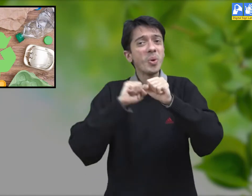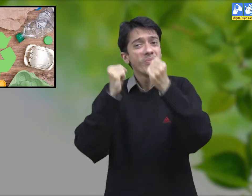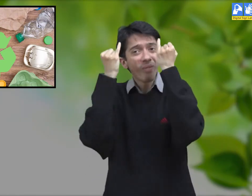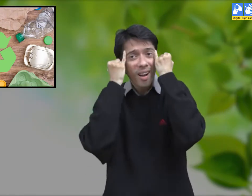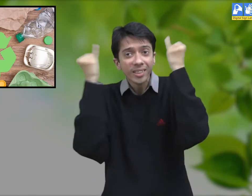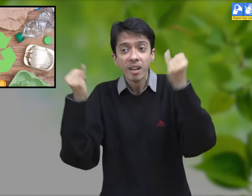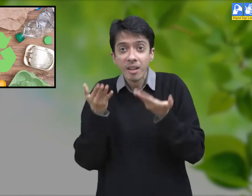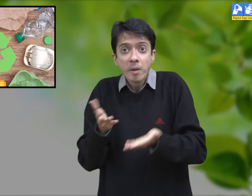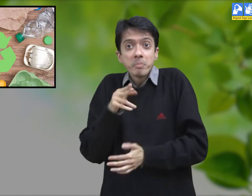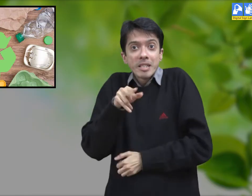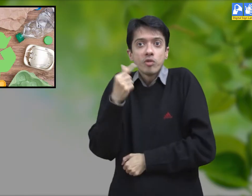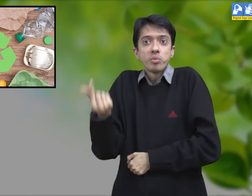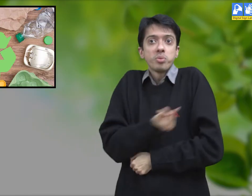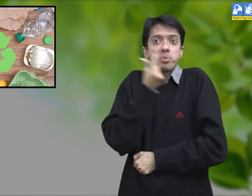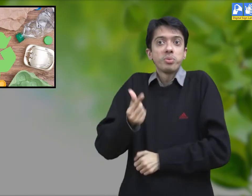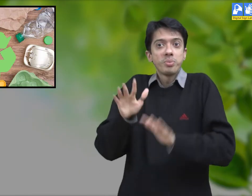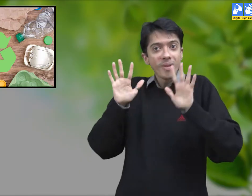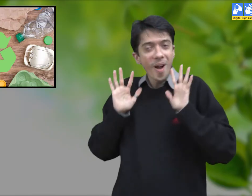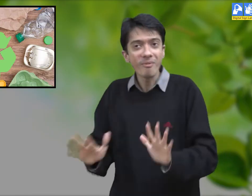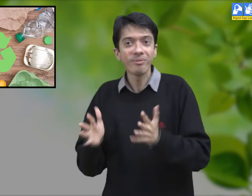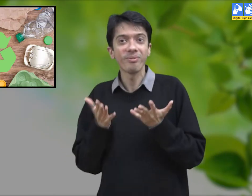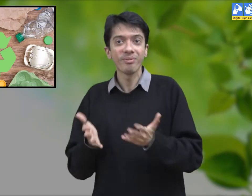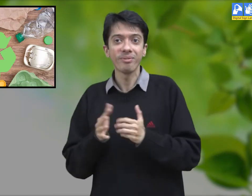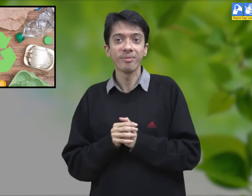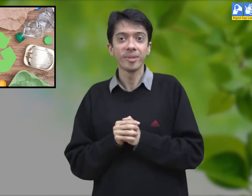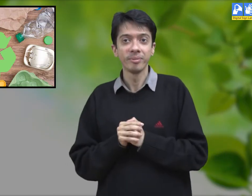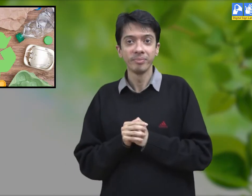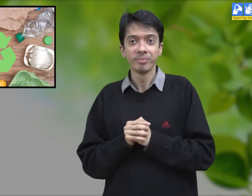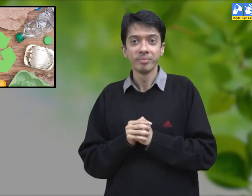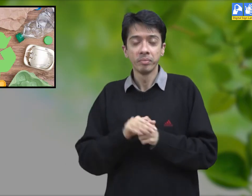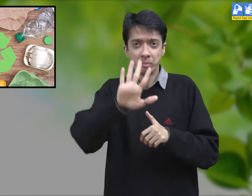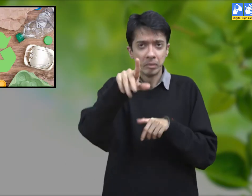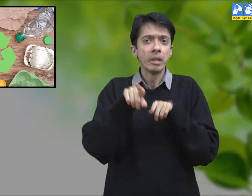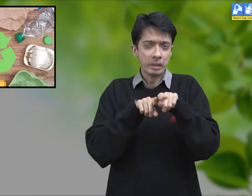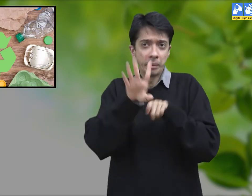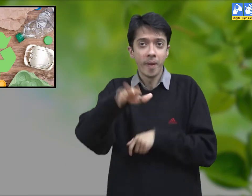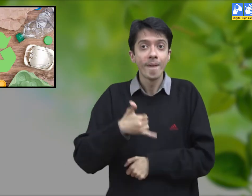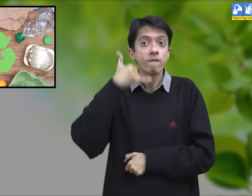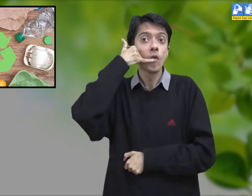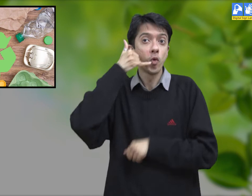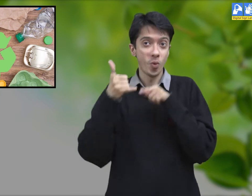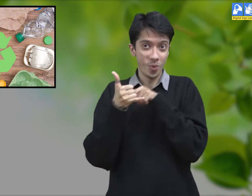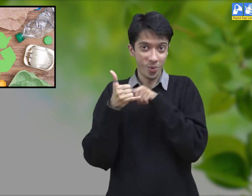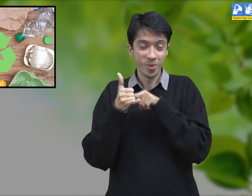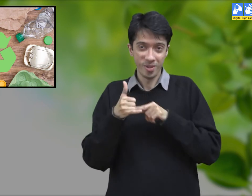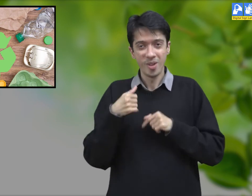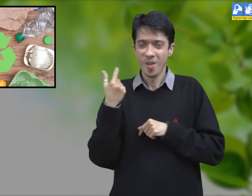So there are different ways of recycling the waste materials. Let me give you another example.